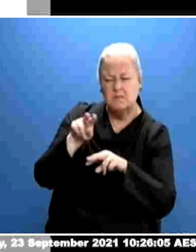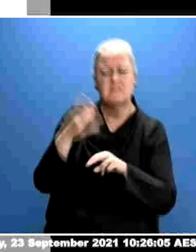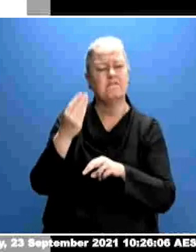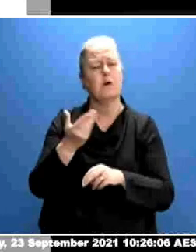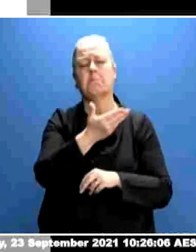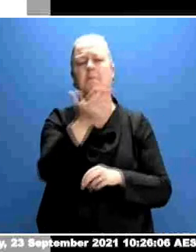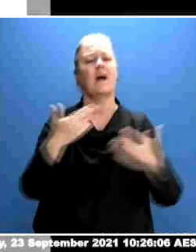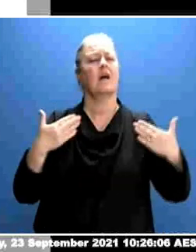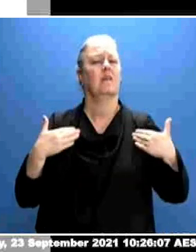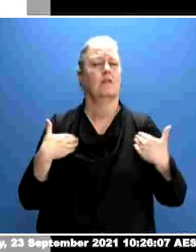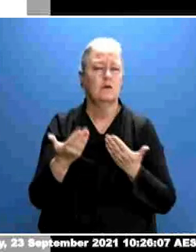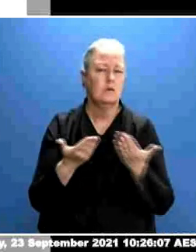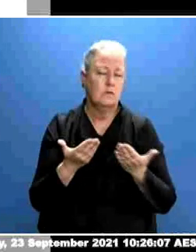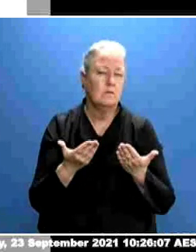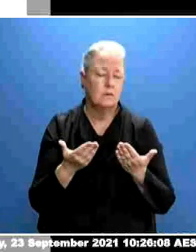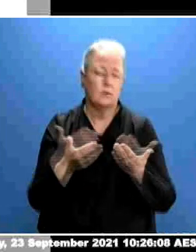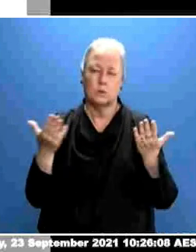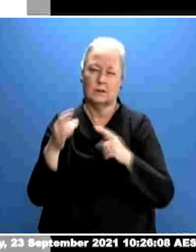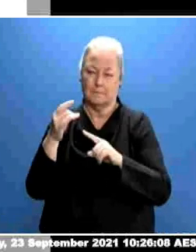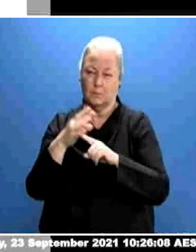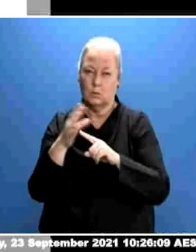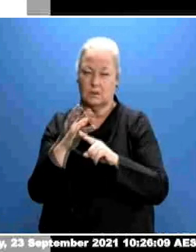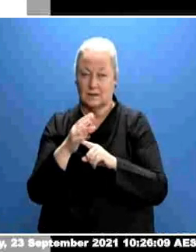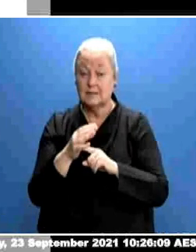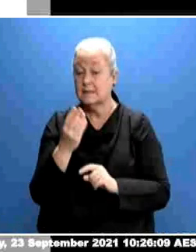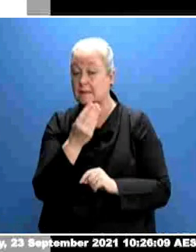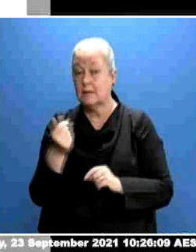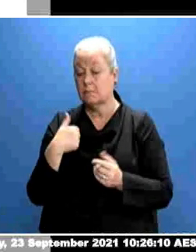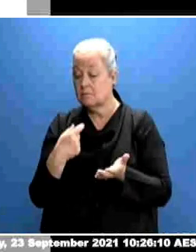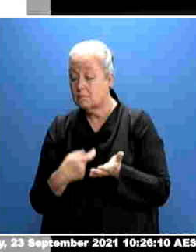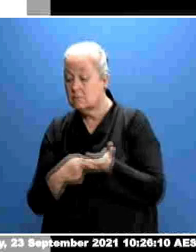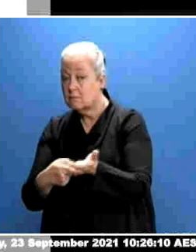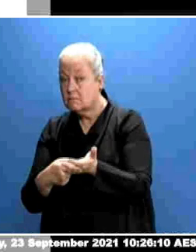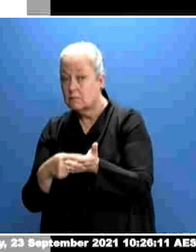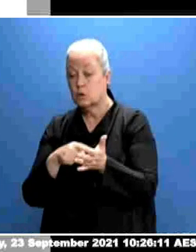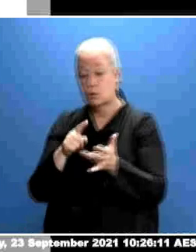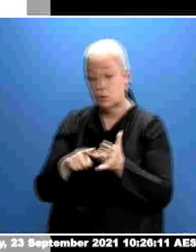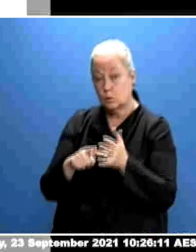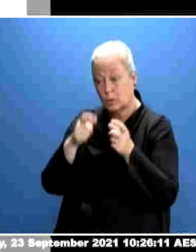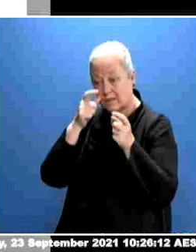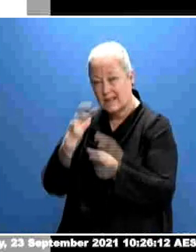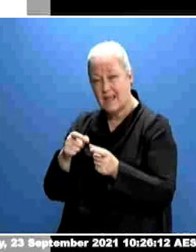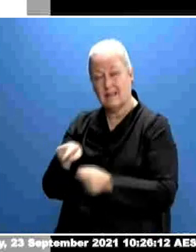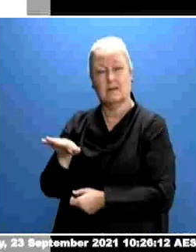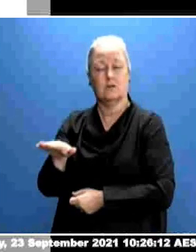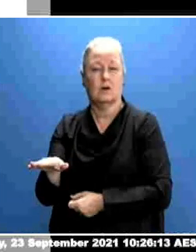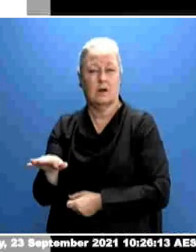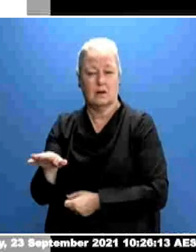and so it's also important to acknowledge that some of the recommendations and the care that the child may need may lie with other agencies